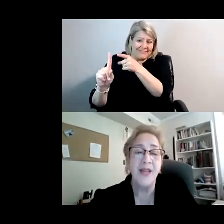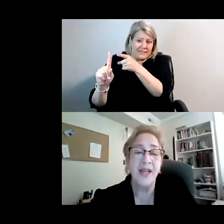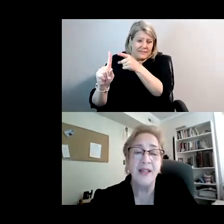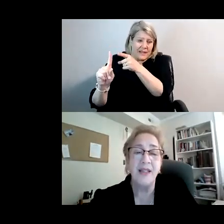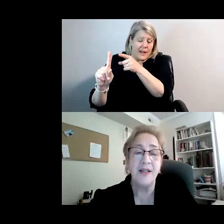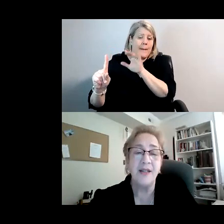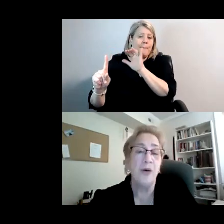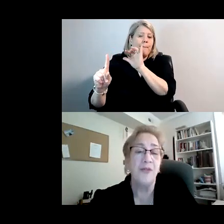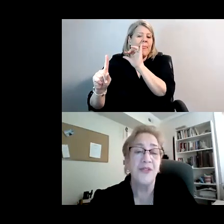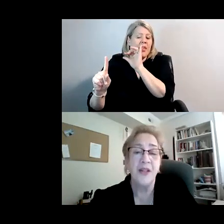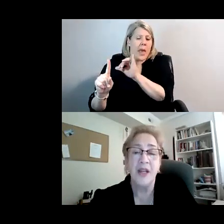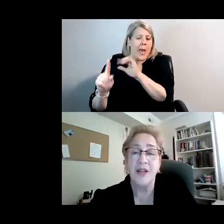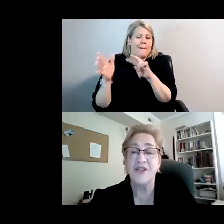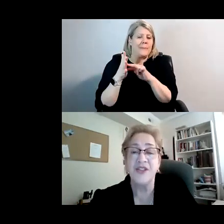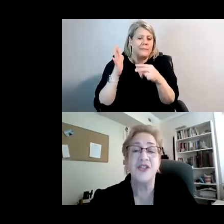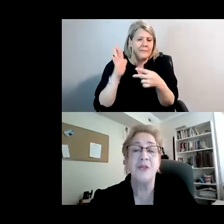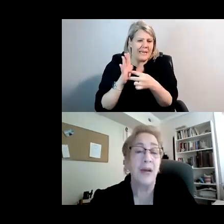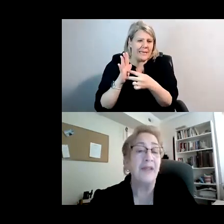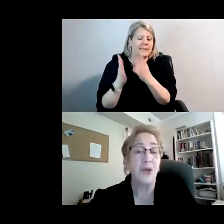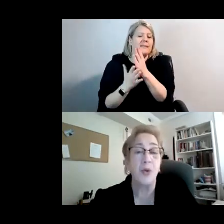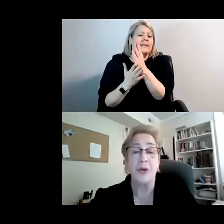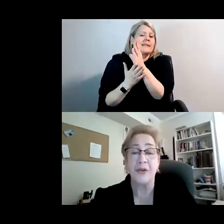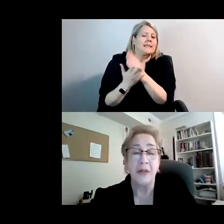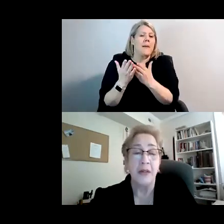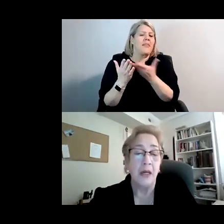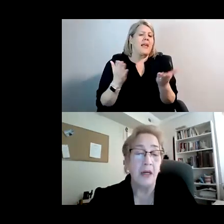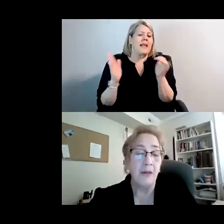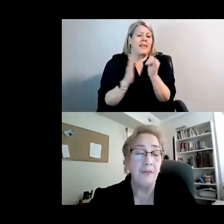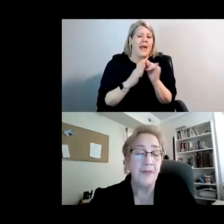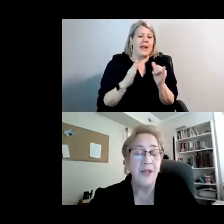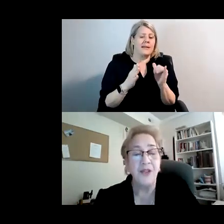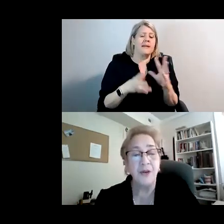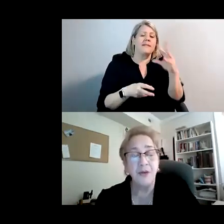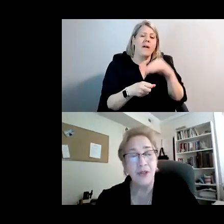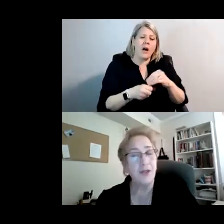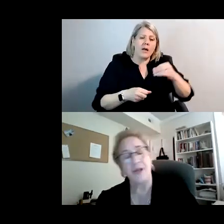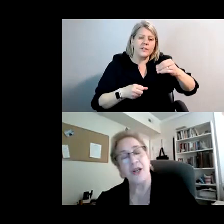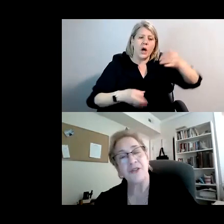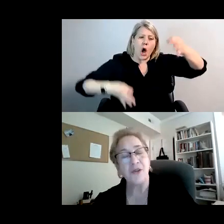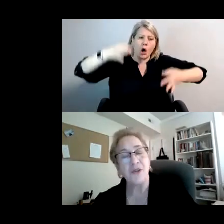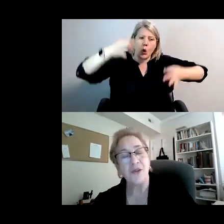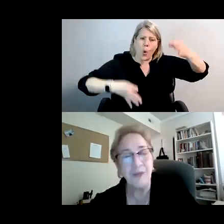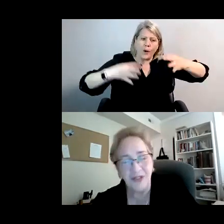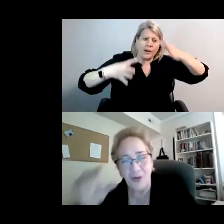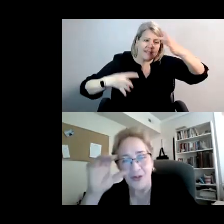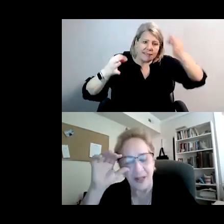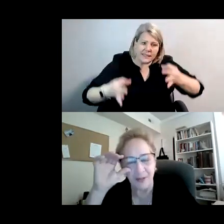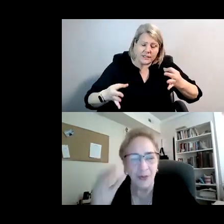that involves a decision by the court. So, you know, when I talk to families, for example,